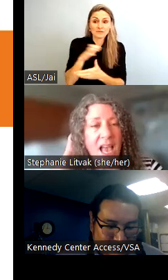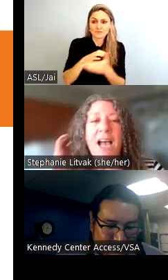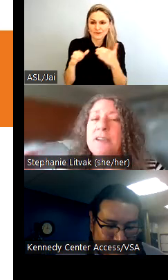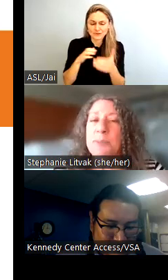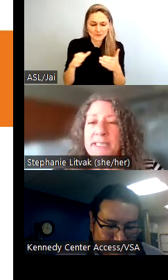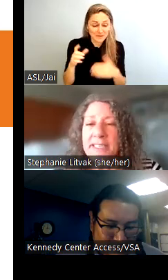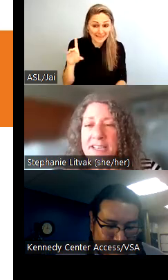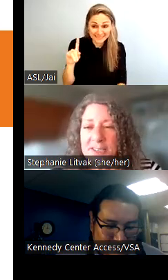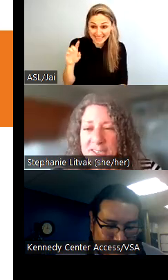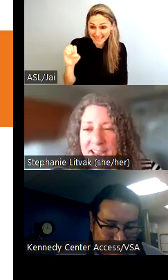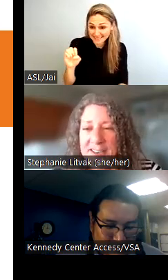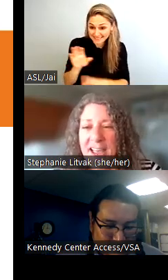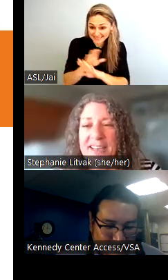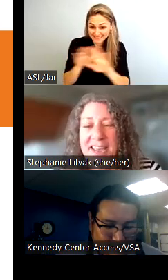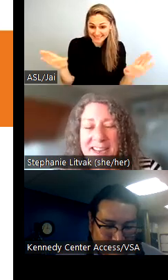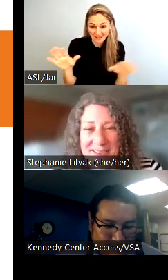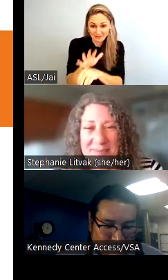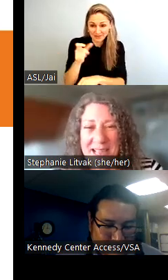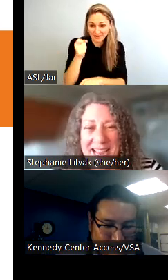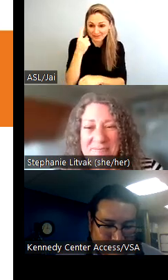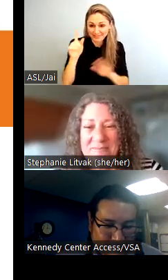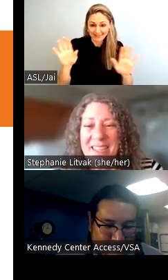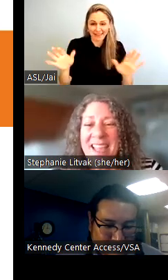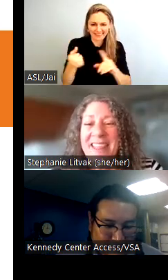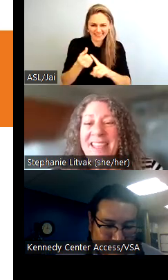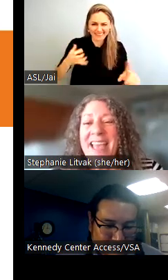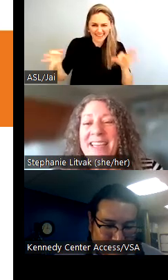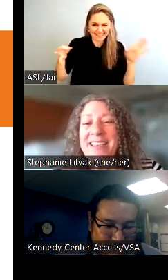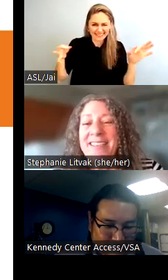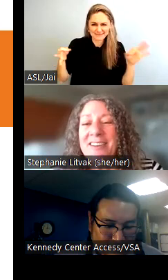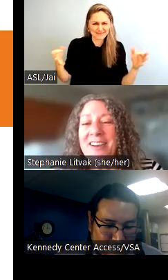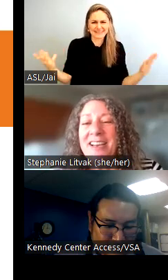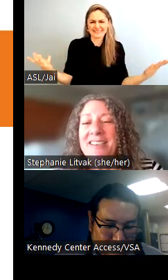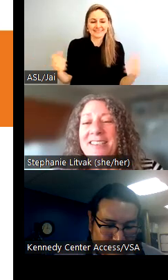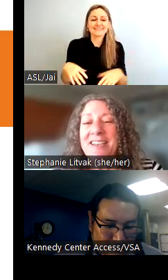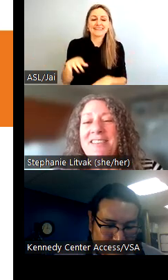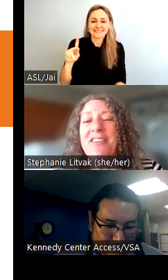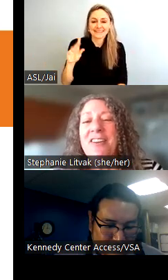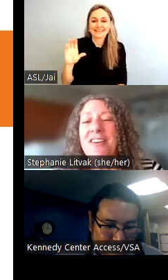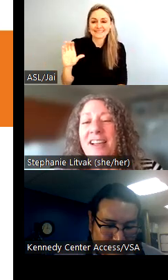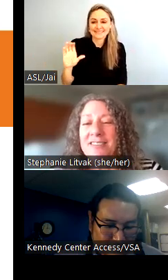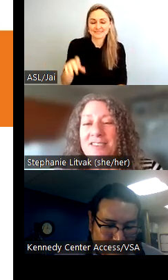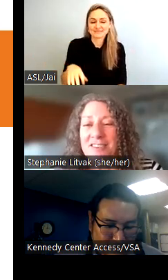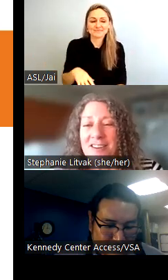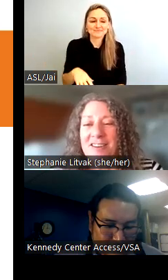I completely understand and can explain, the Kennedy Center is in another, in its third